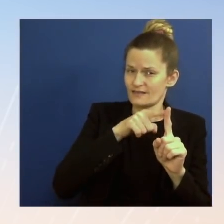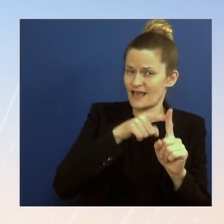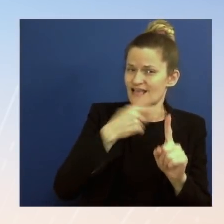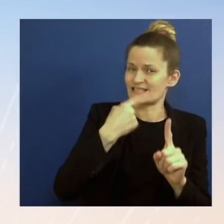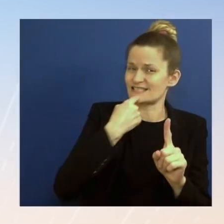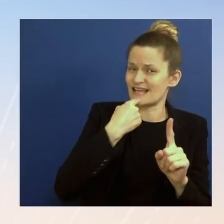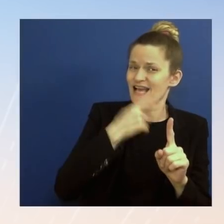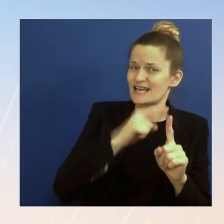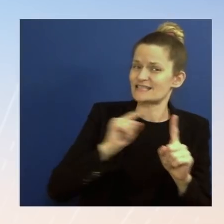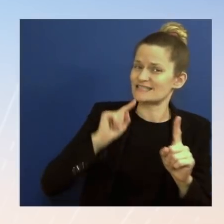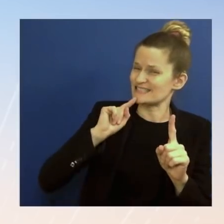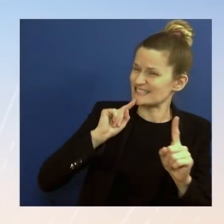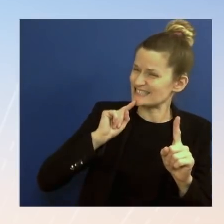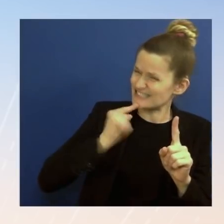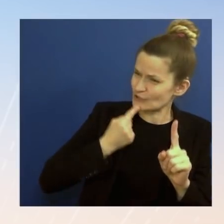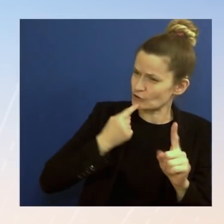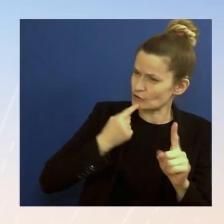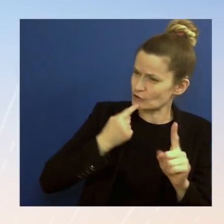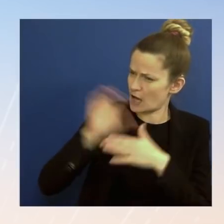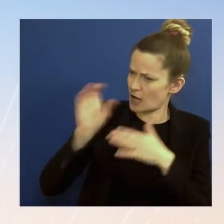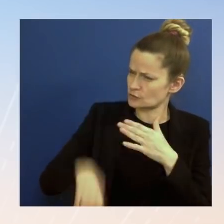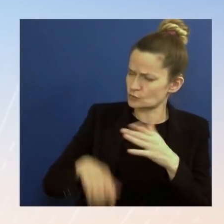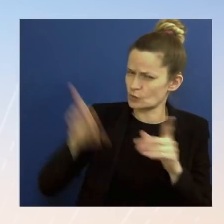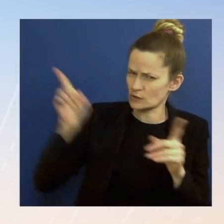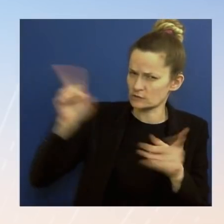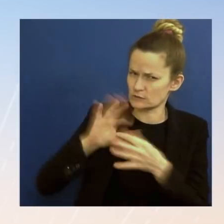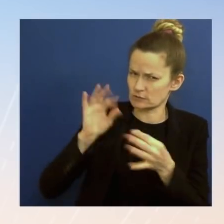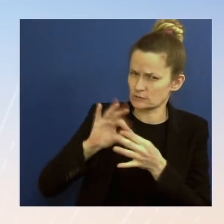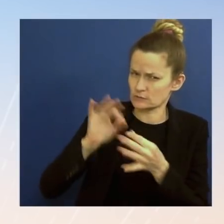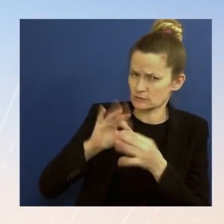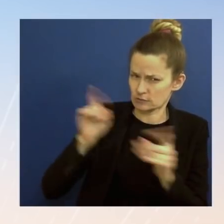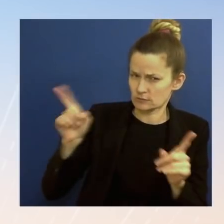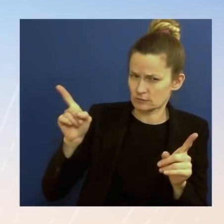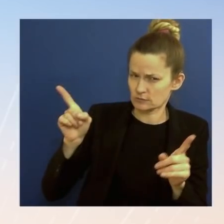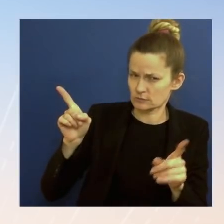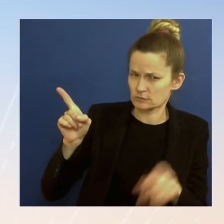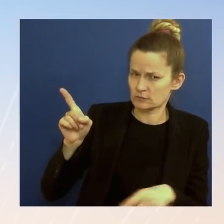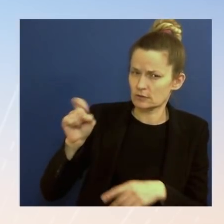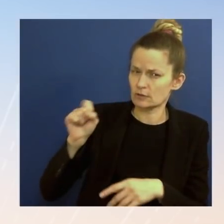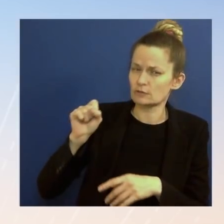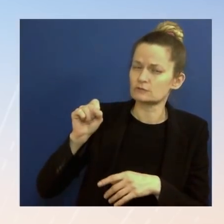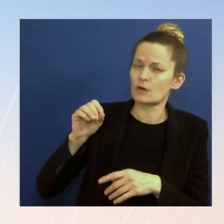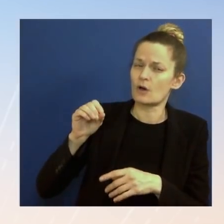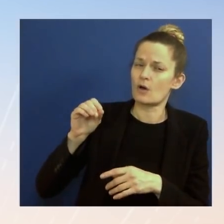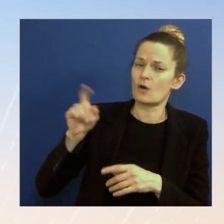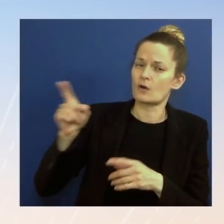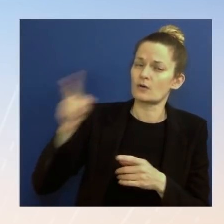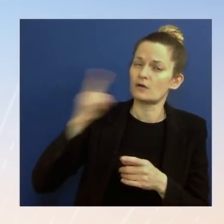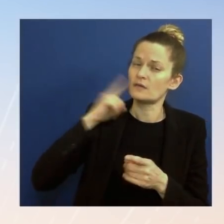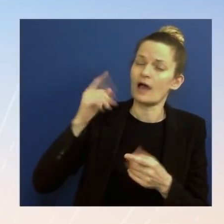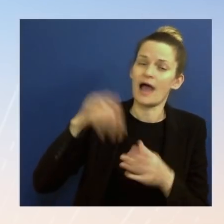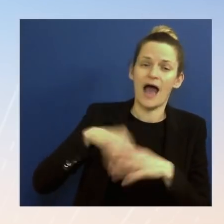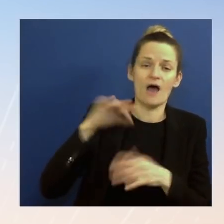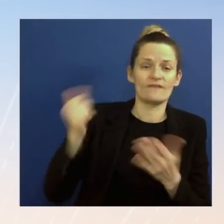because it could lead to a direct confrontation with China that you're reluctant to get into, the same way you are with Russia.